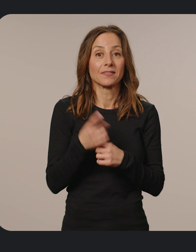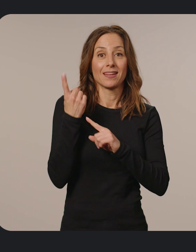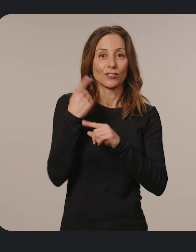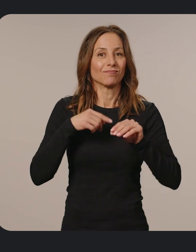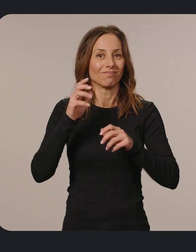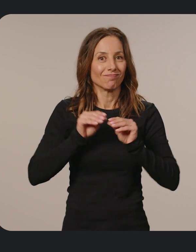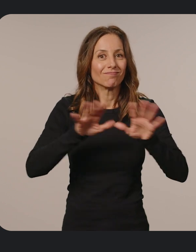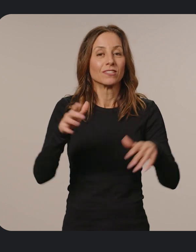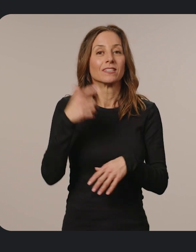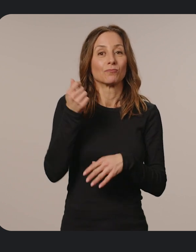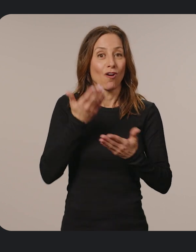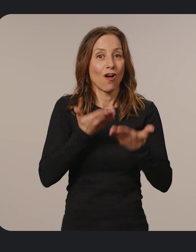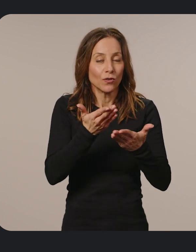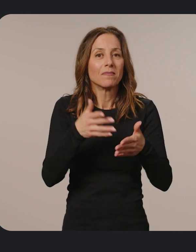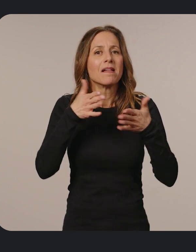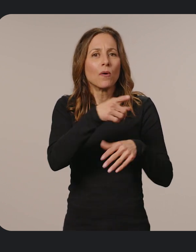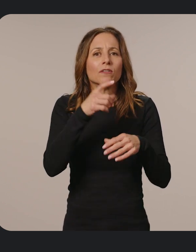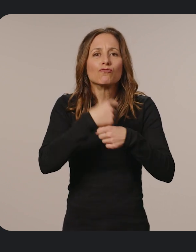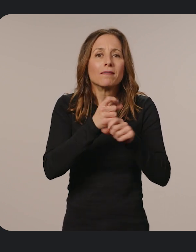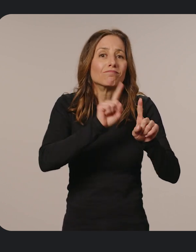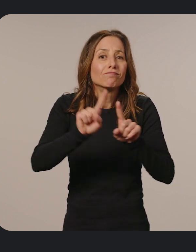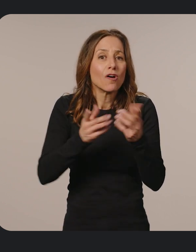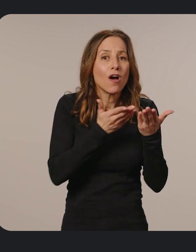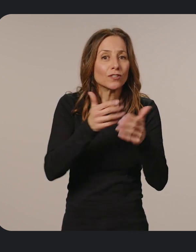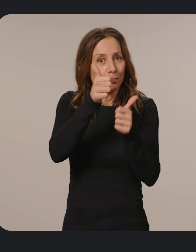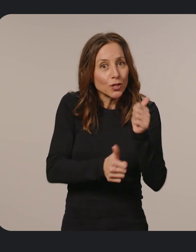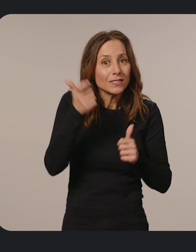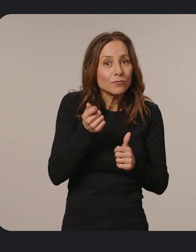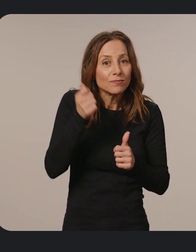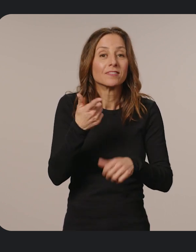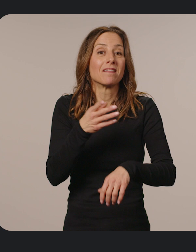Last year, we launched subscription offers, allowing you to create multiple offers per subscription,